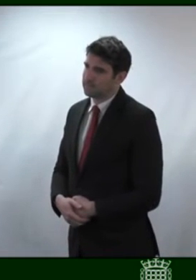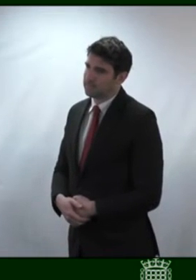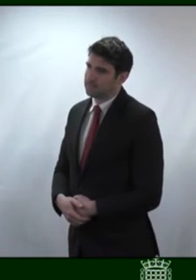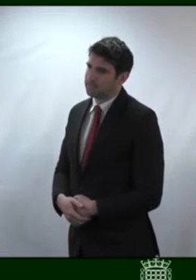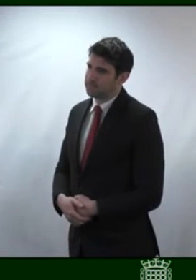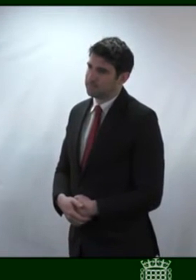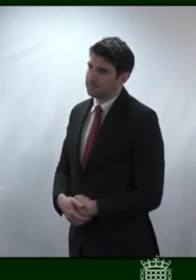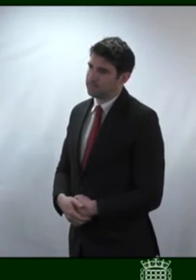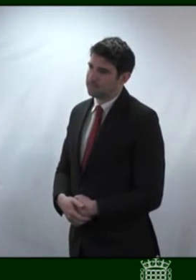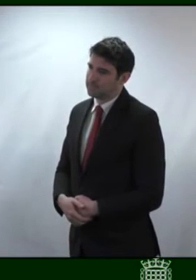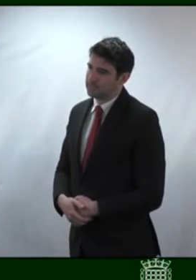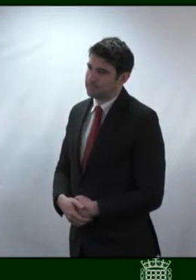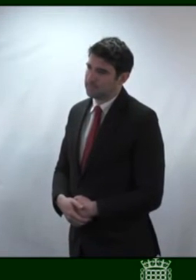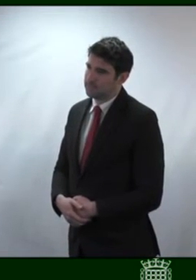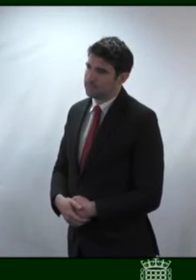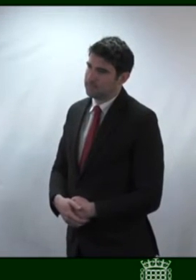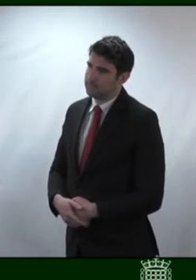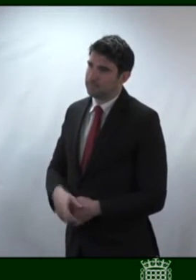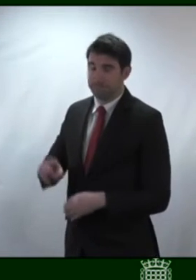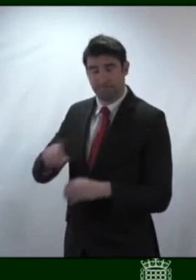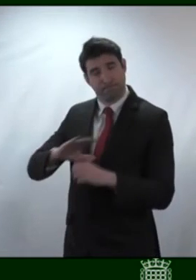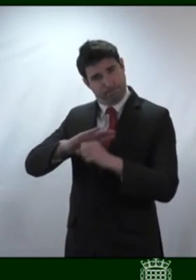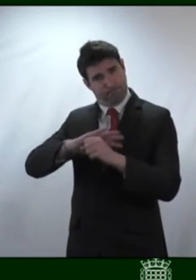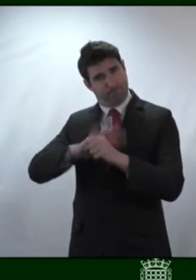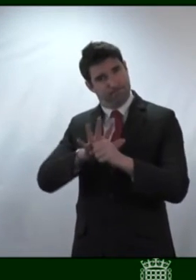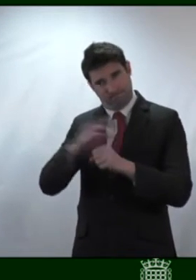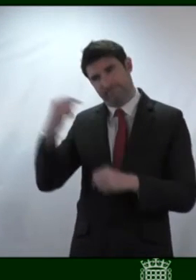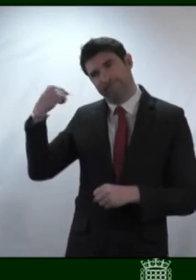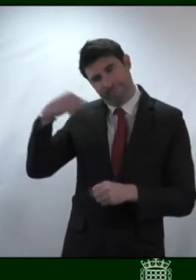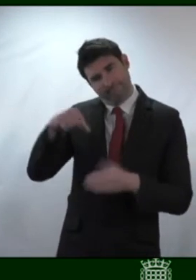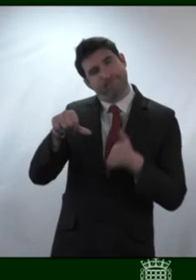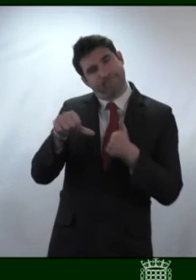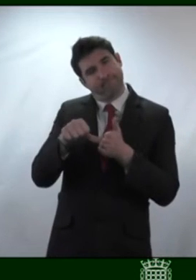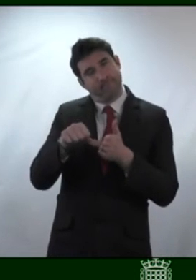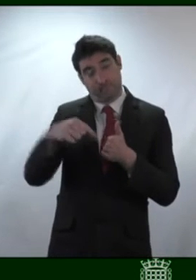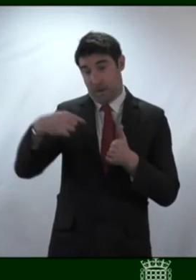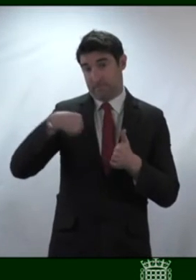working with the council and local enterprise partnership Kirklees College has managed to open